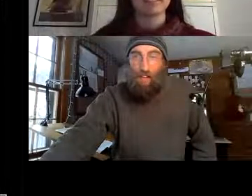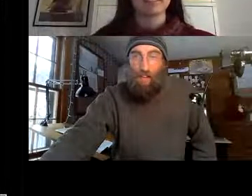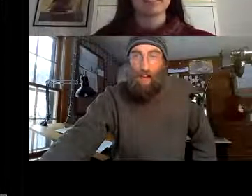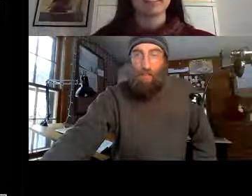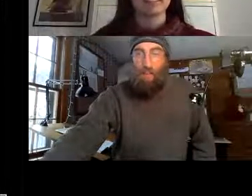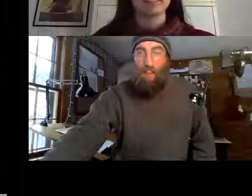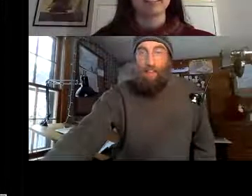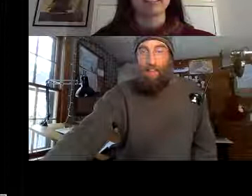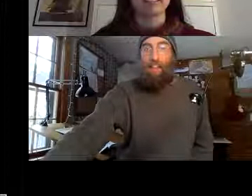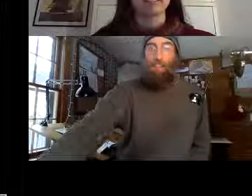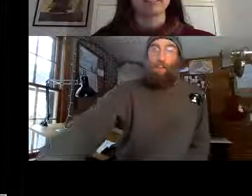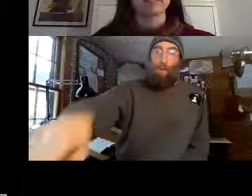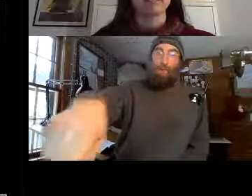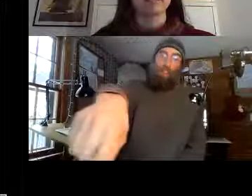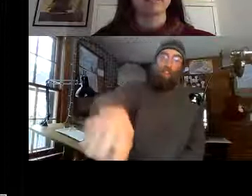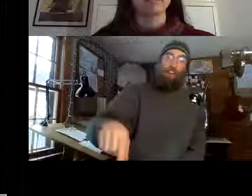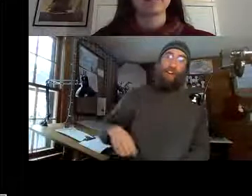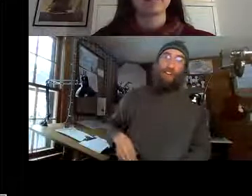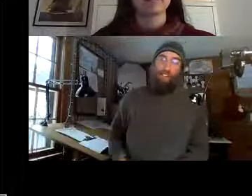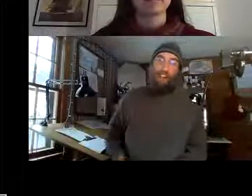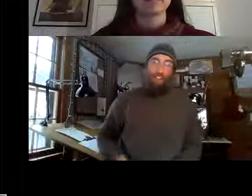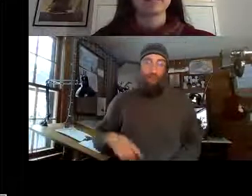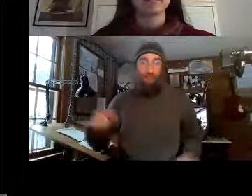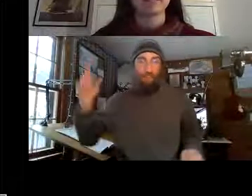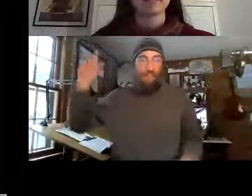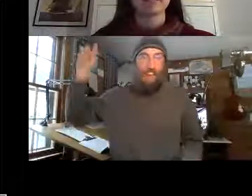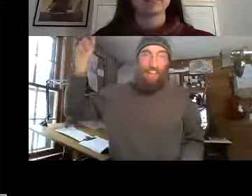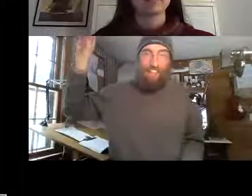Um, and that little poster at the very end, is actually a poster that hangs